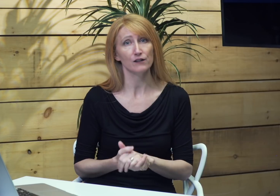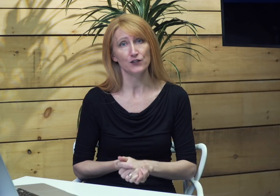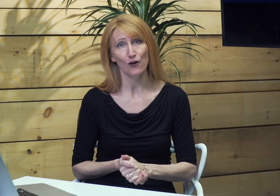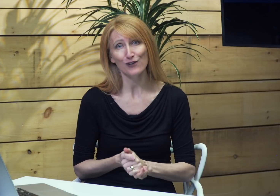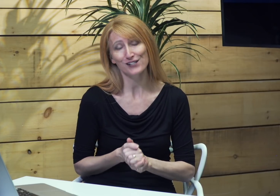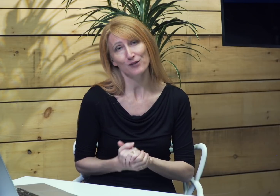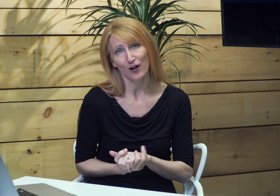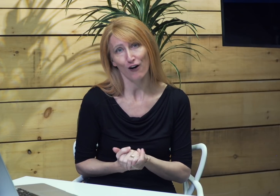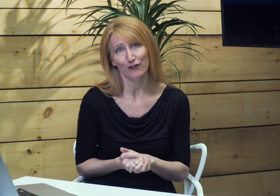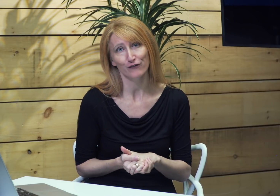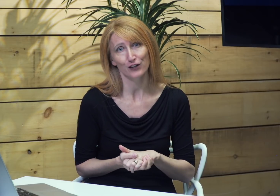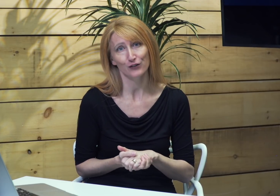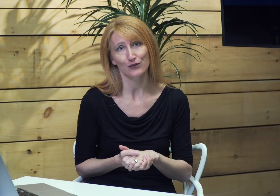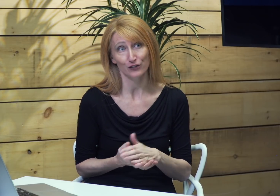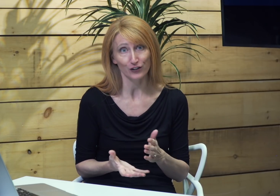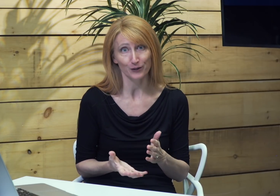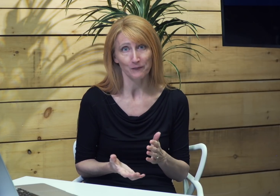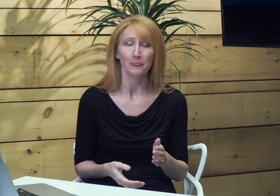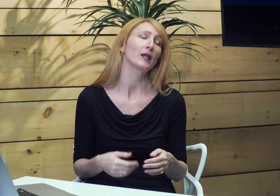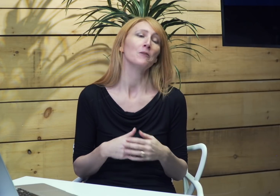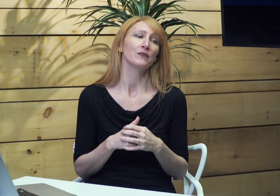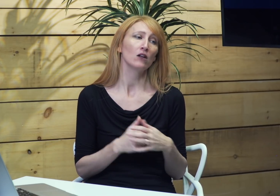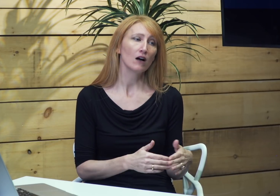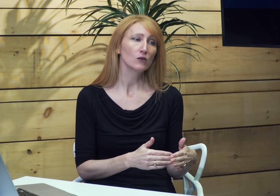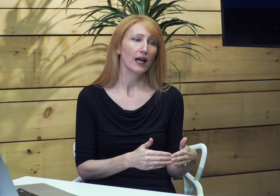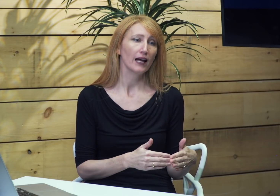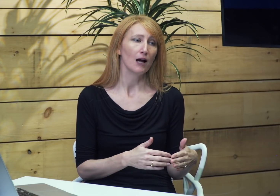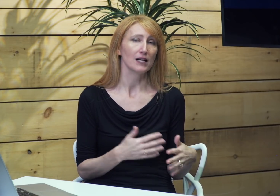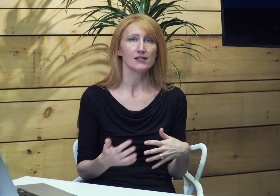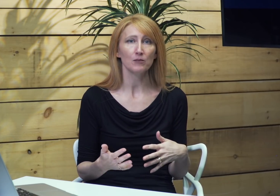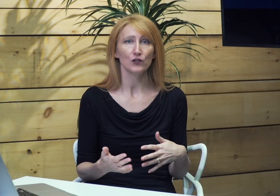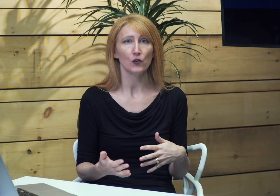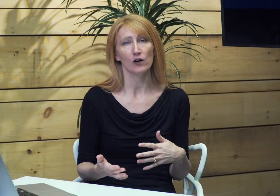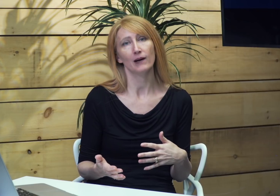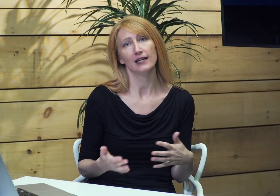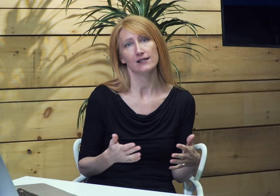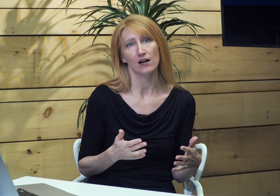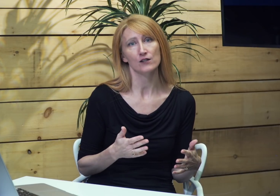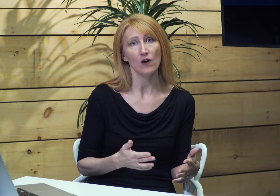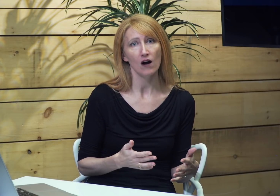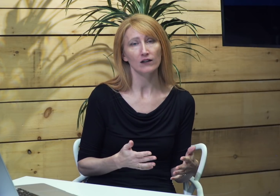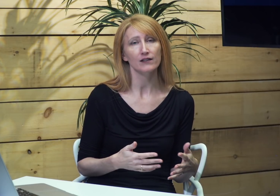because if you don't it's gonna be harder for you to learn. Now, along the way I might stumble or it might get signs wrong